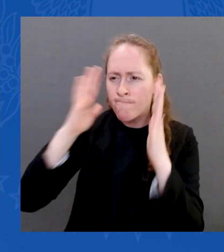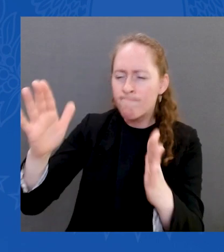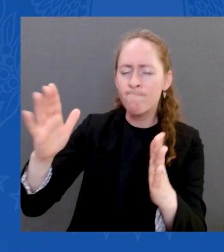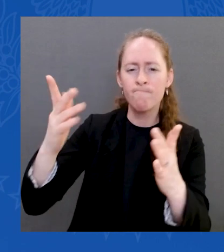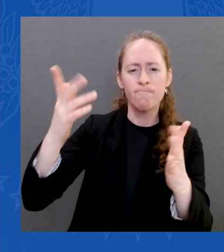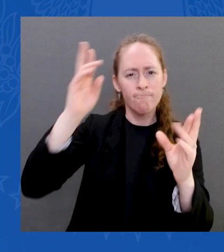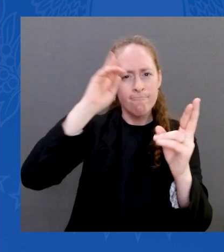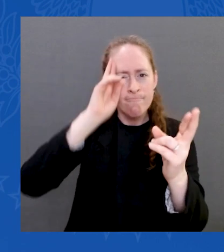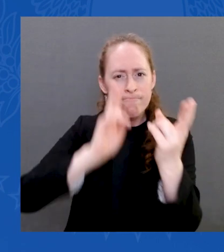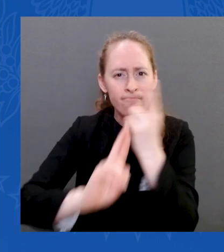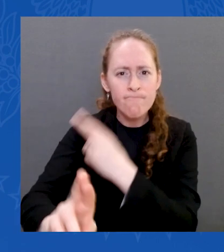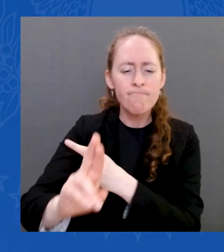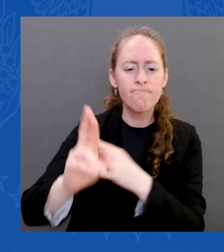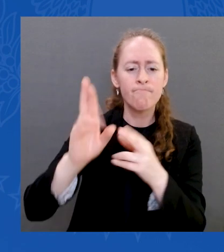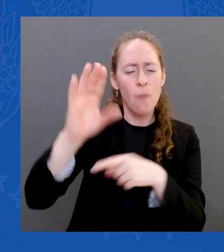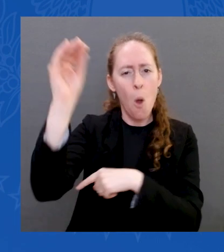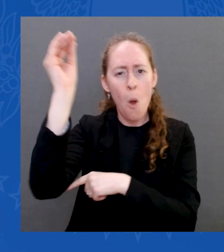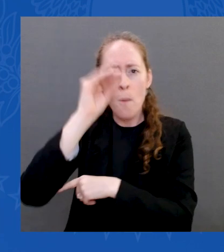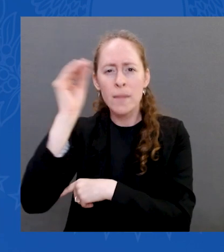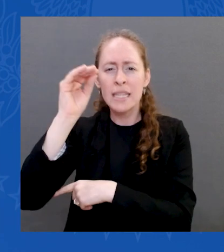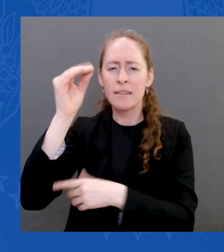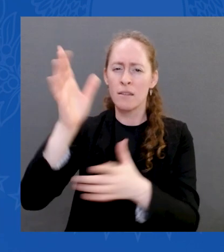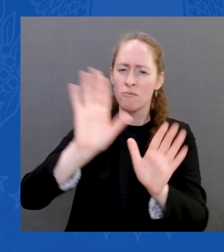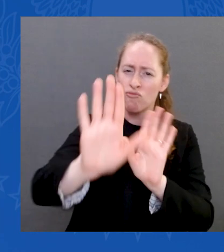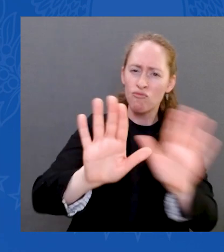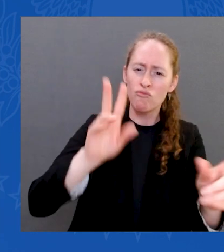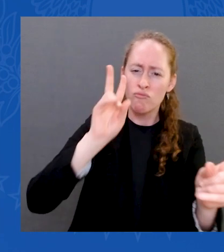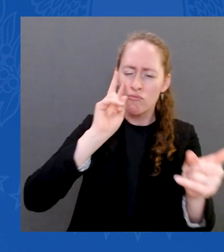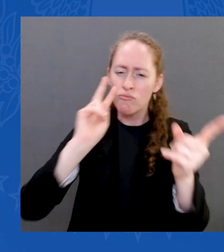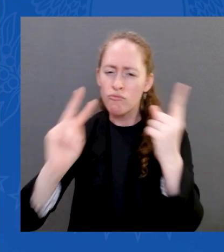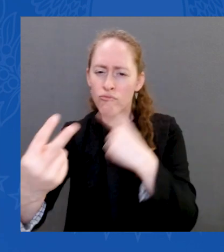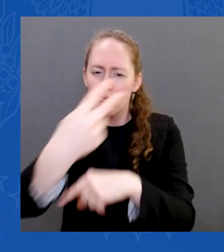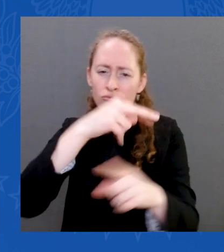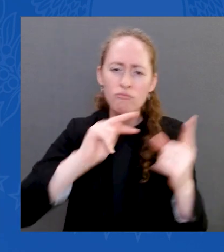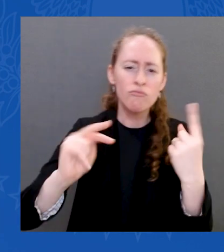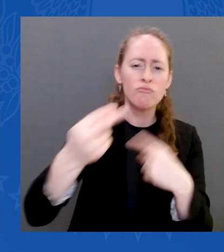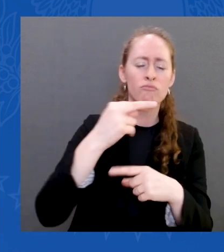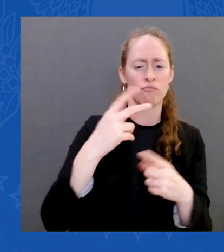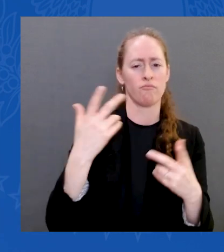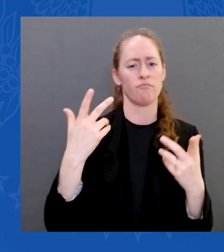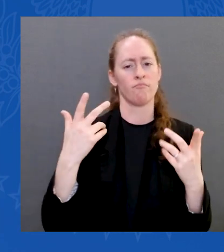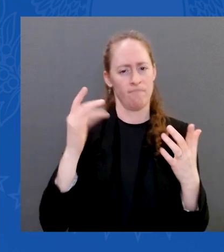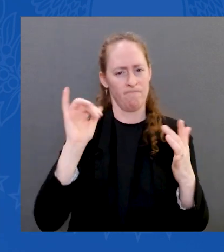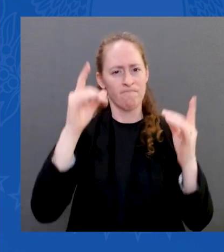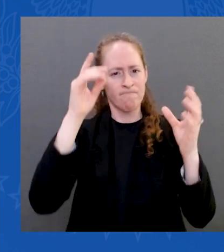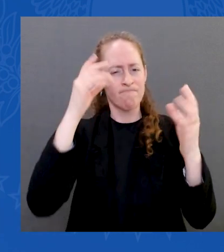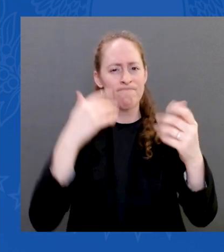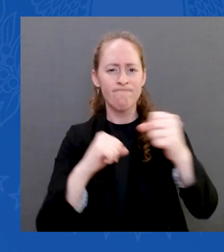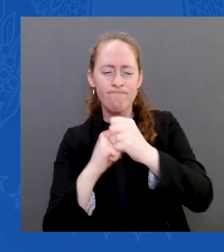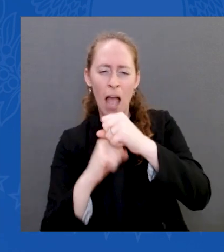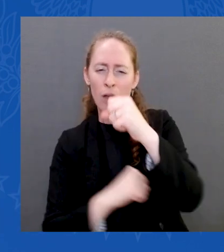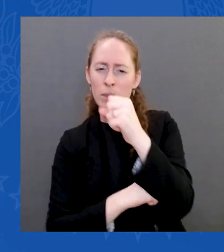Well, part of this is all about fundamentally teaching respect. While we might be in the opposite sides of hot topics,